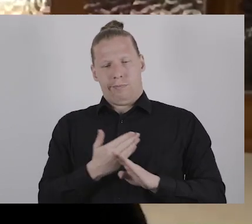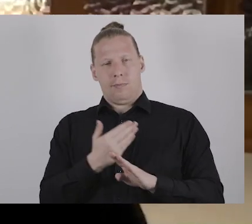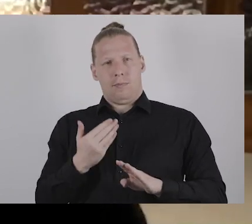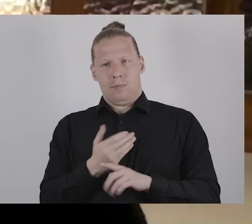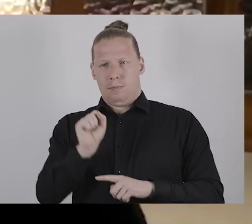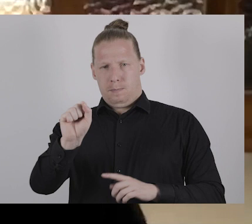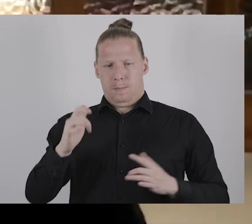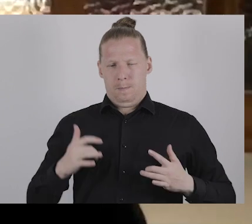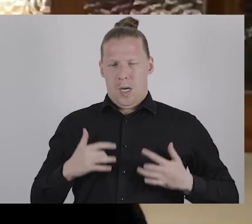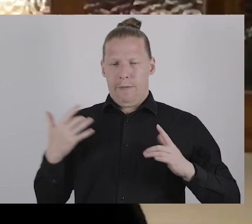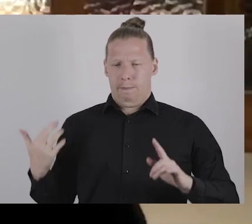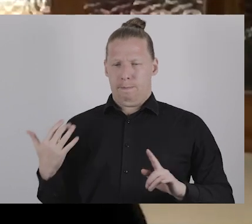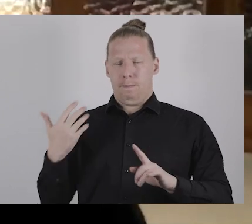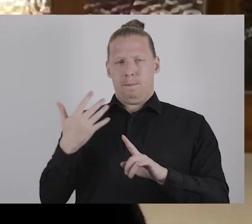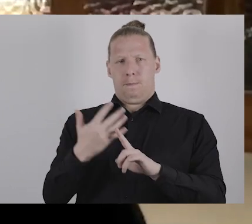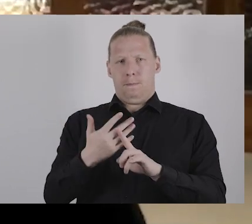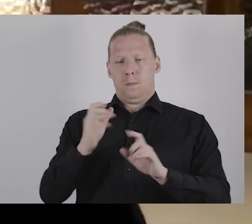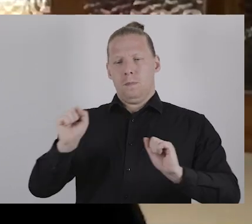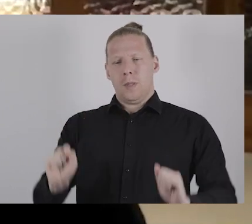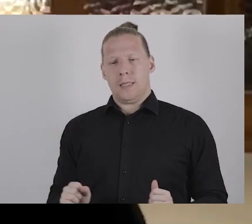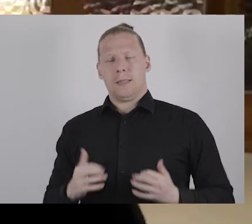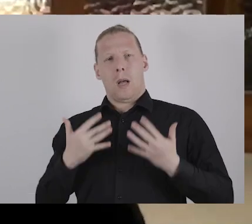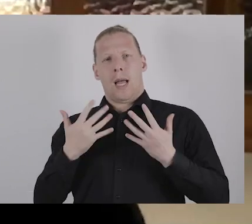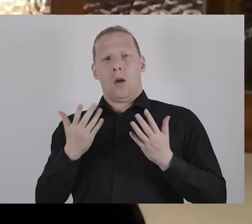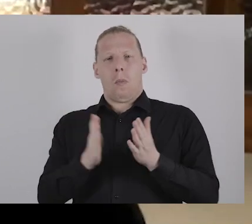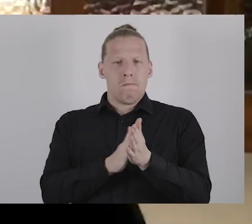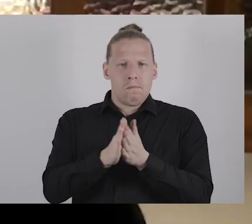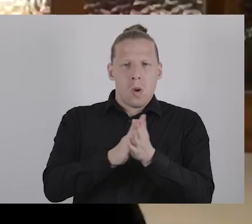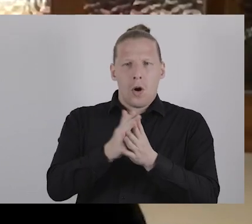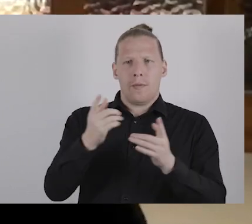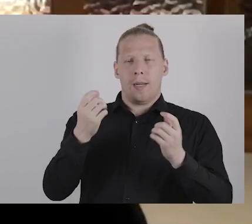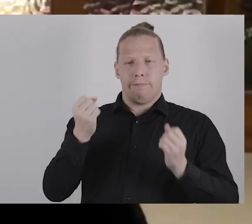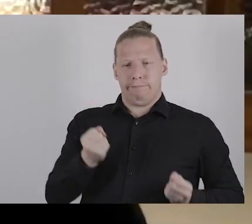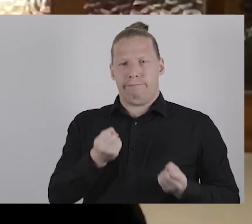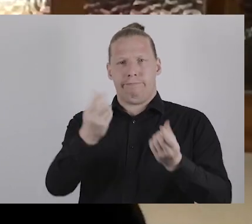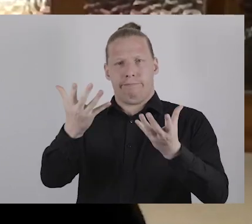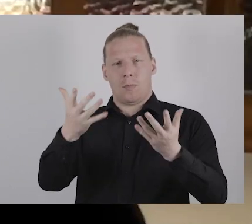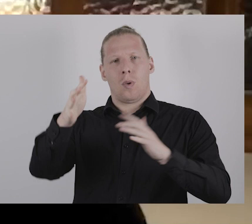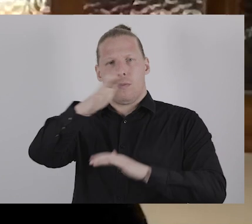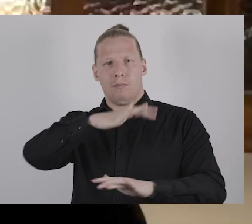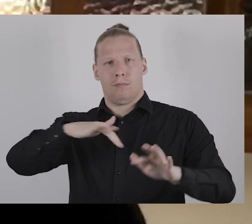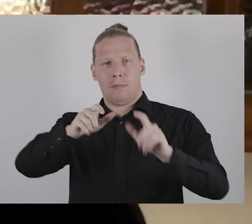in terms of inspiring, in terms of motivating and sharing their mātauranga with the generations who've come through